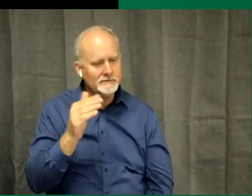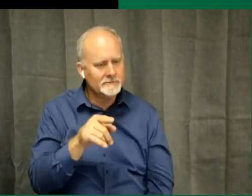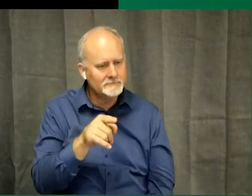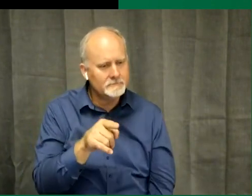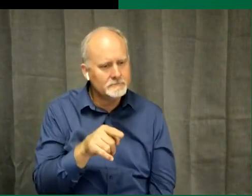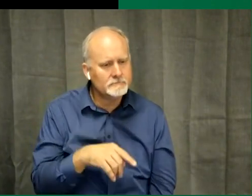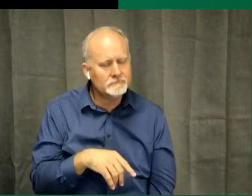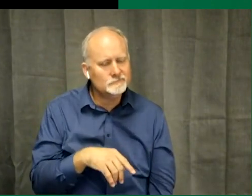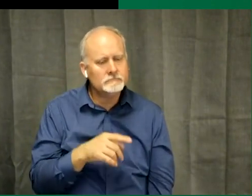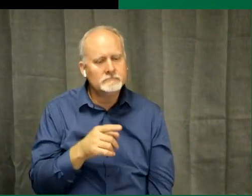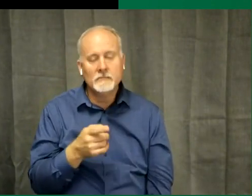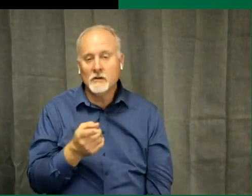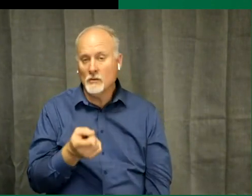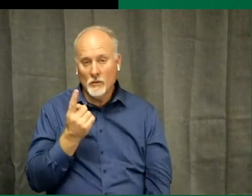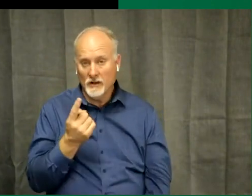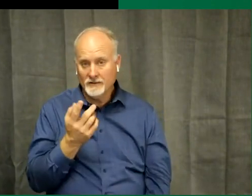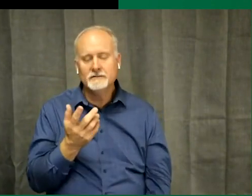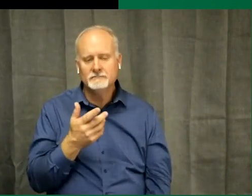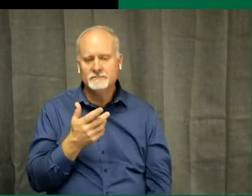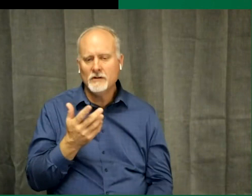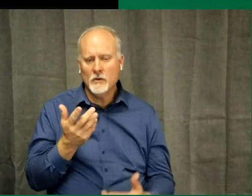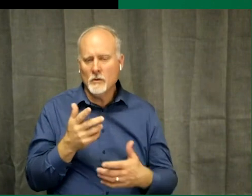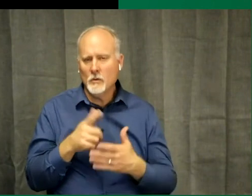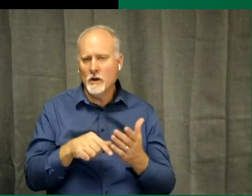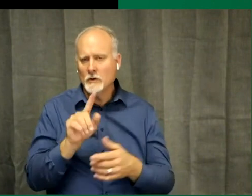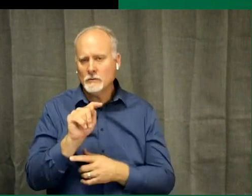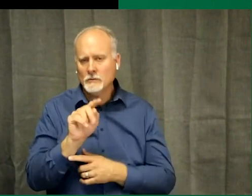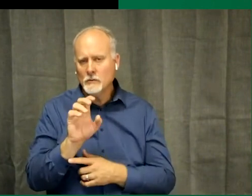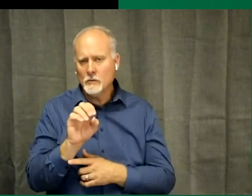one of those decisions has to do with the kind of tools that you have available to keep you safe so